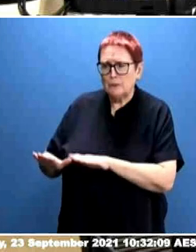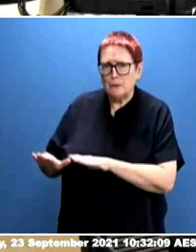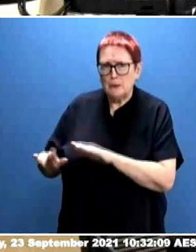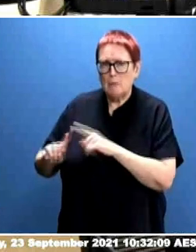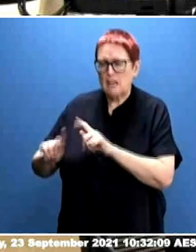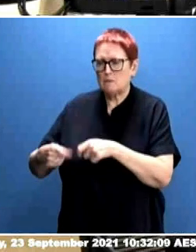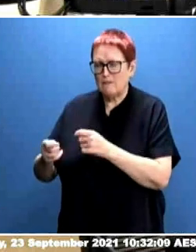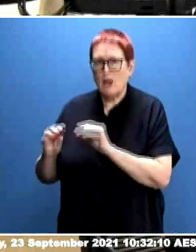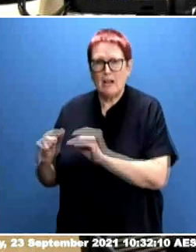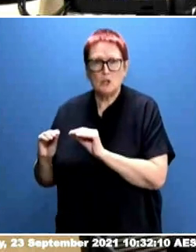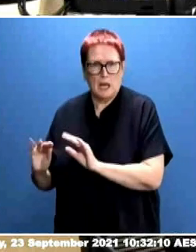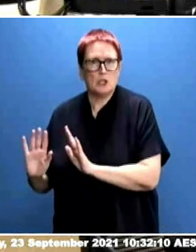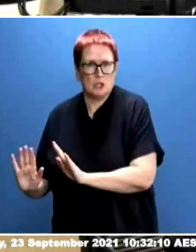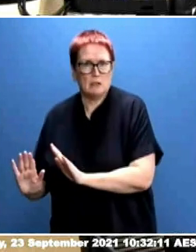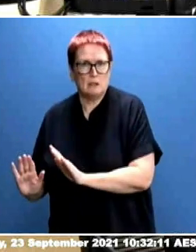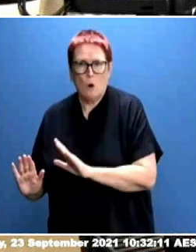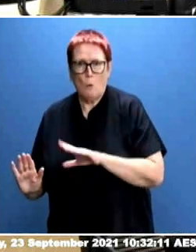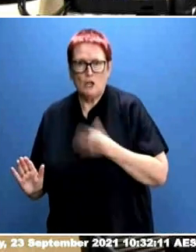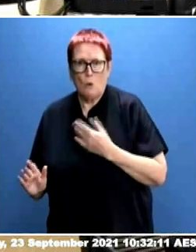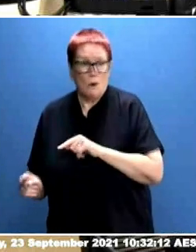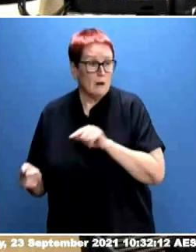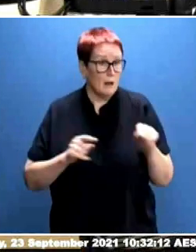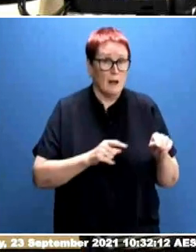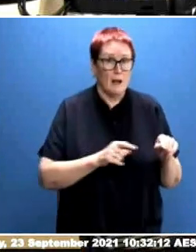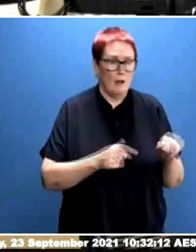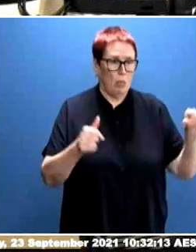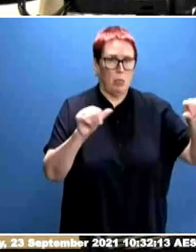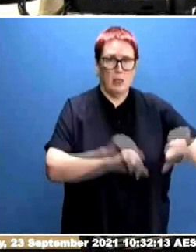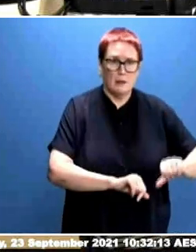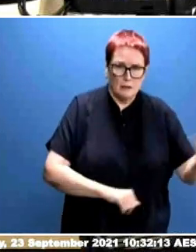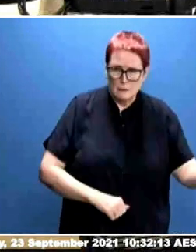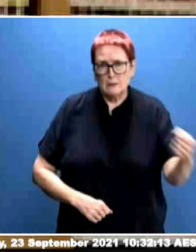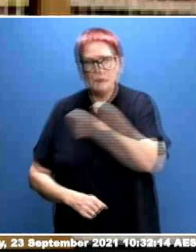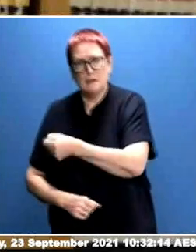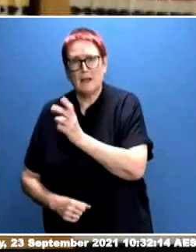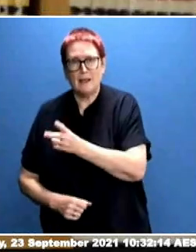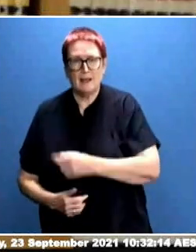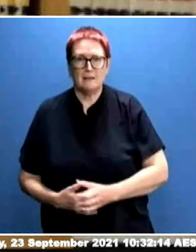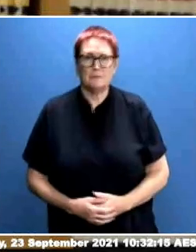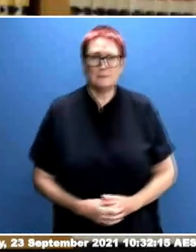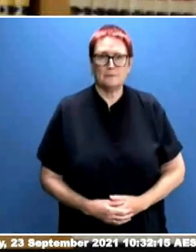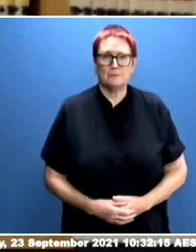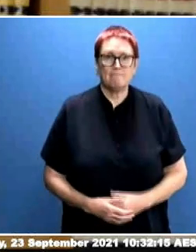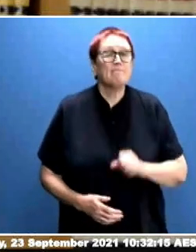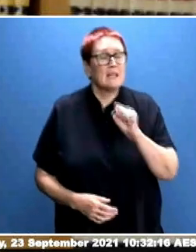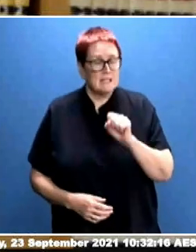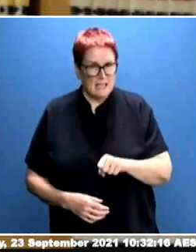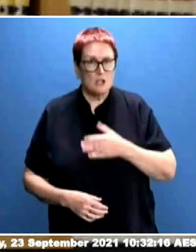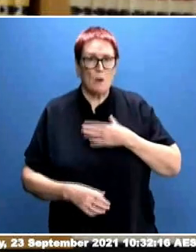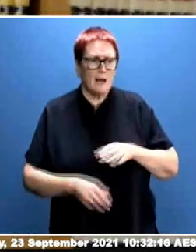and other intervention which has already occurred? Yes, that children will need ongoing support to, like you're suggesting, address some of the root cause